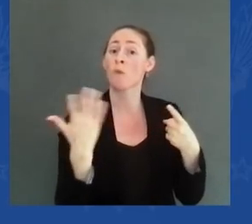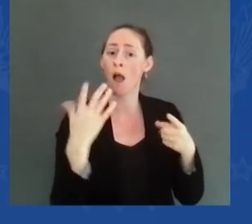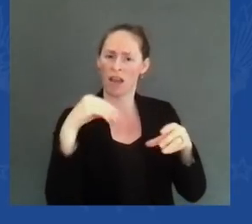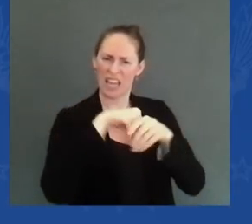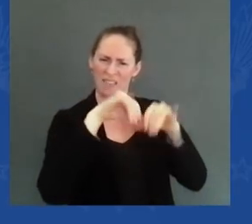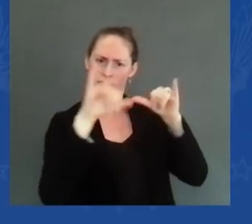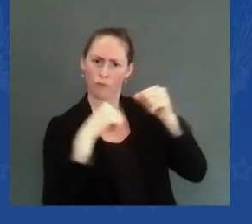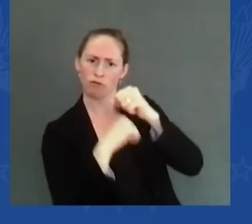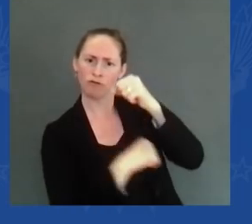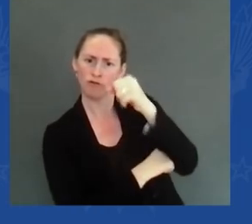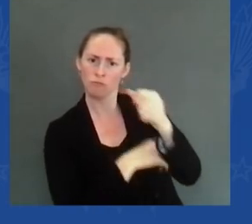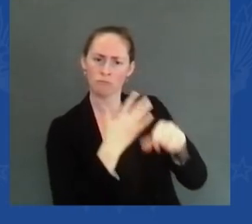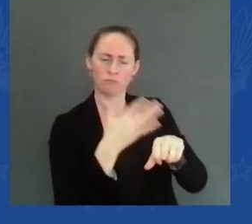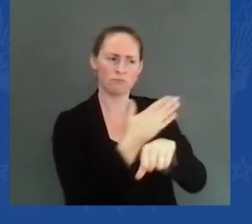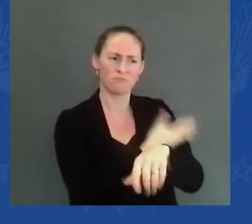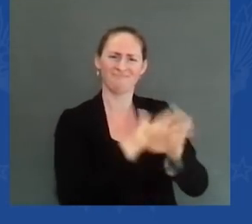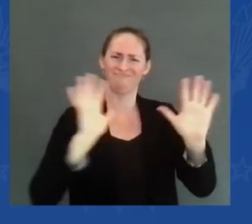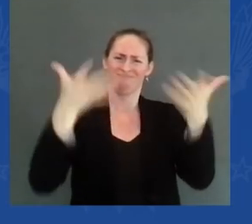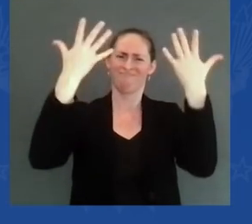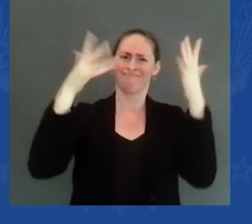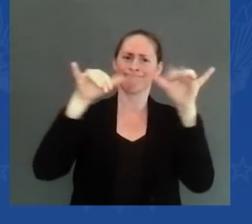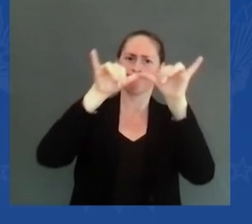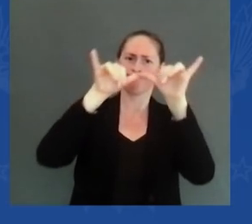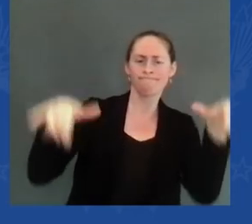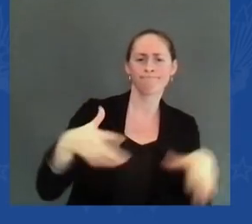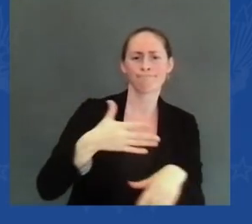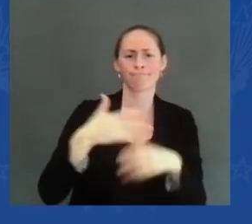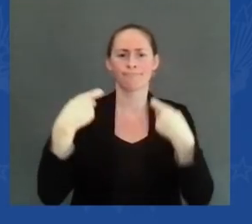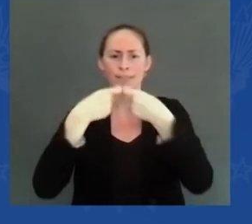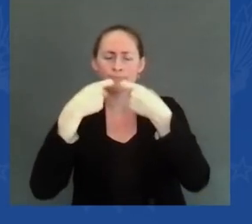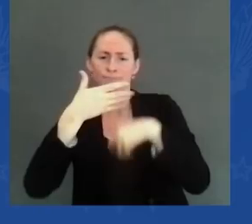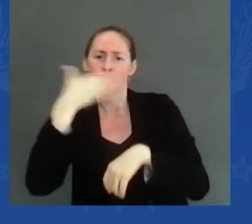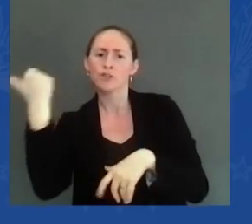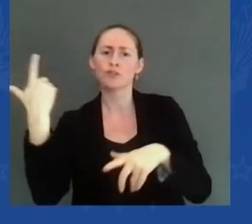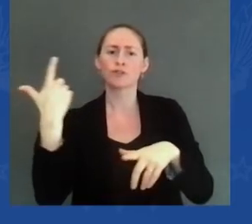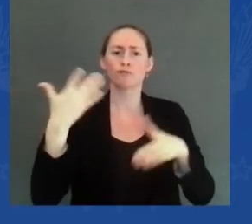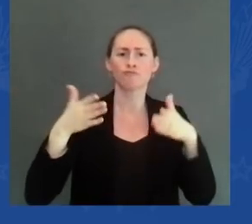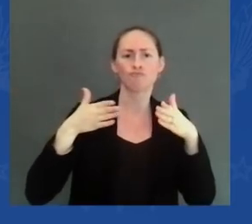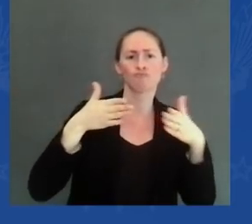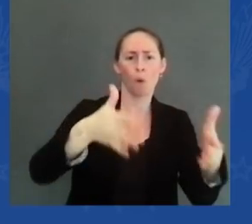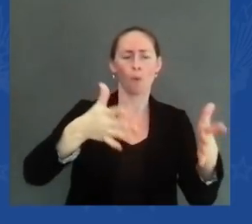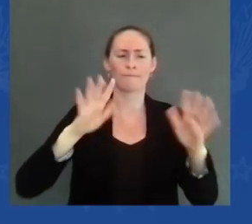our distribution lines. How many bridges I just went -- went through in New Jersey